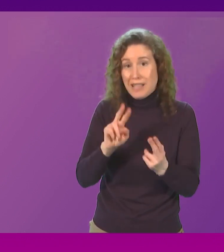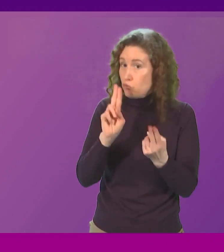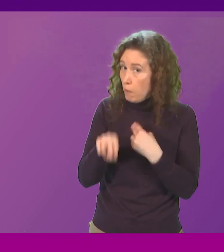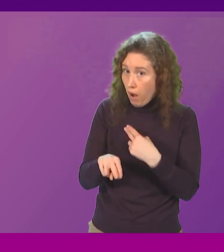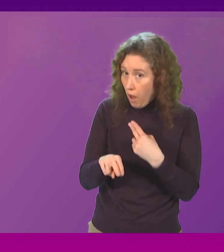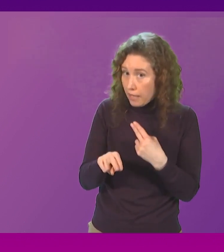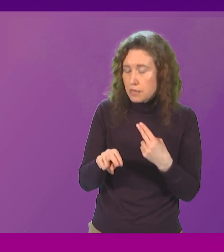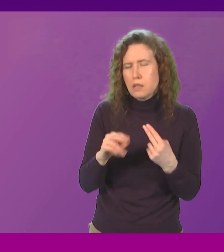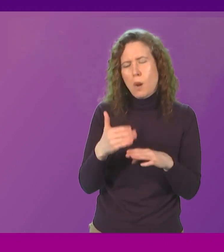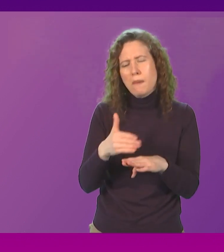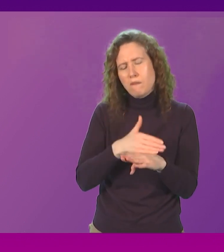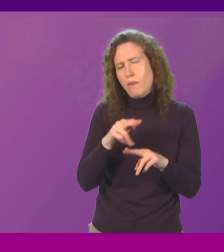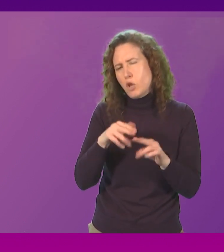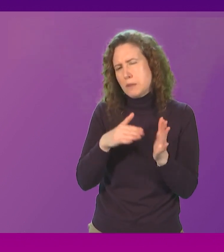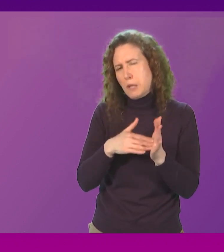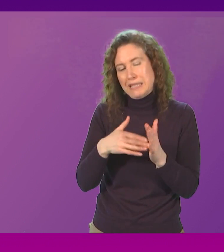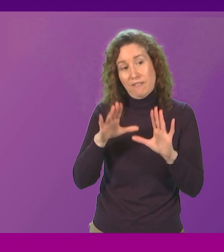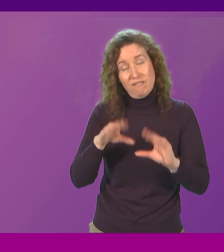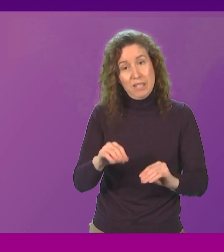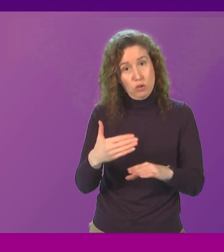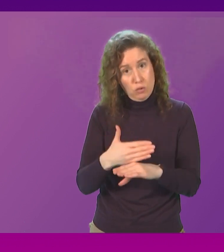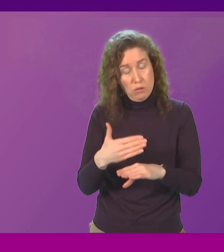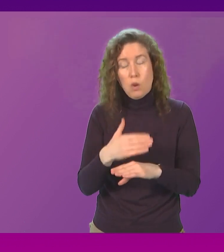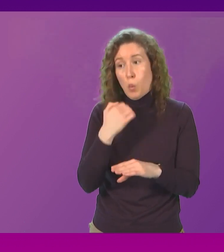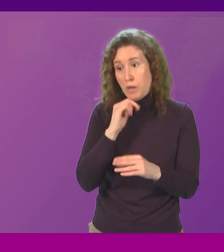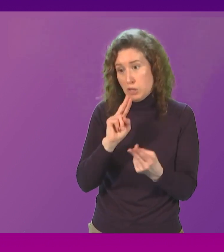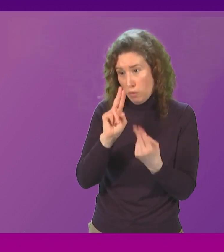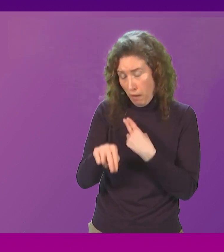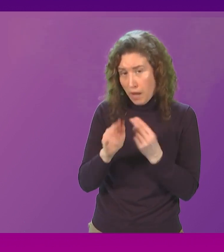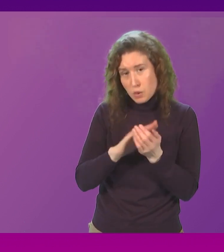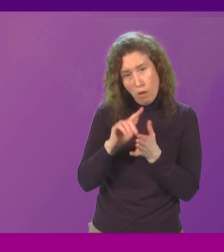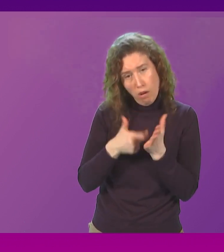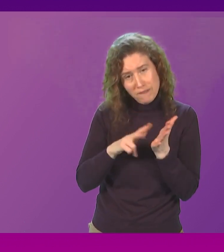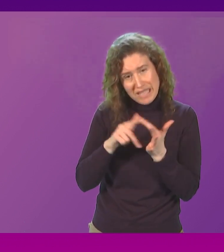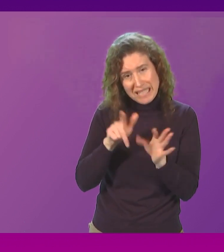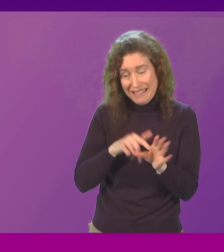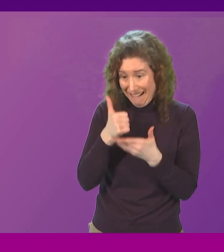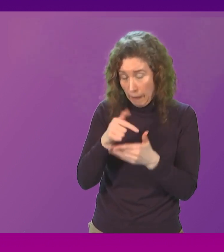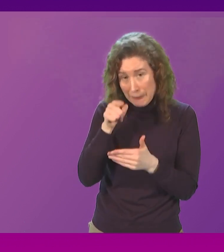Before the First Minister leaves office, will she reply to Harvey and help him to get the